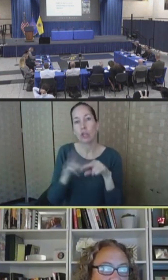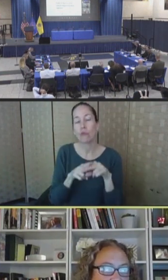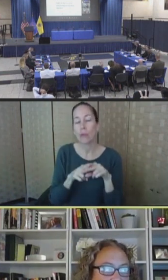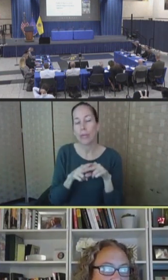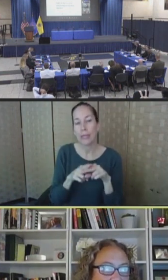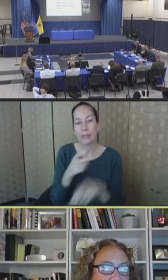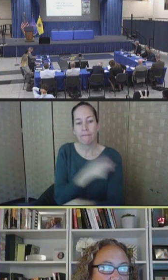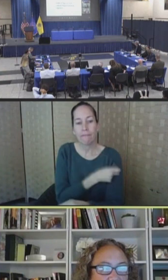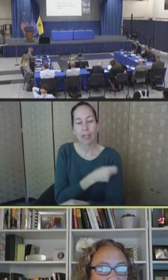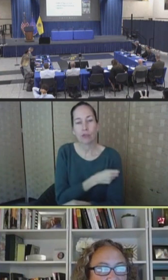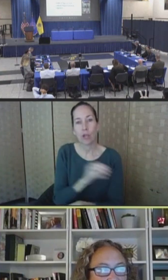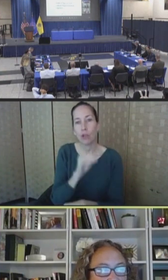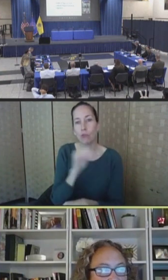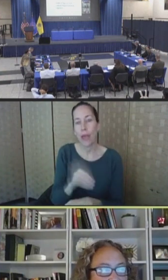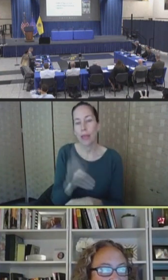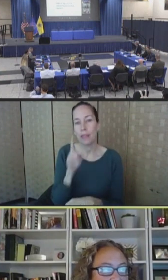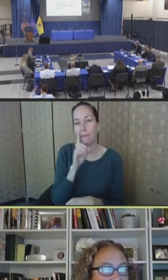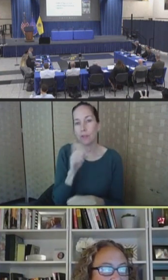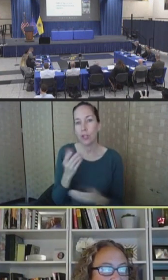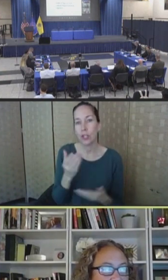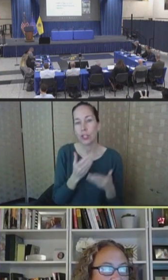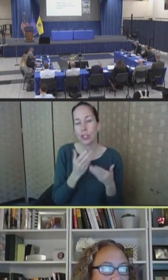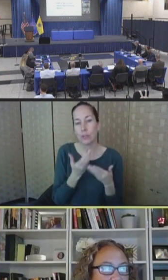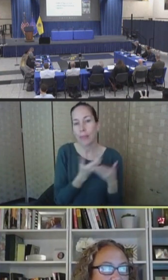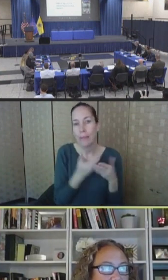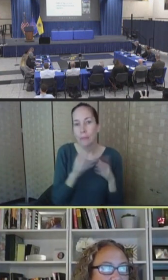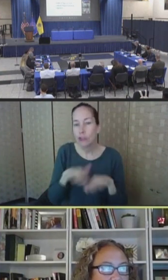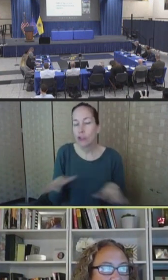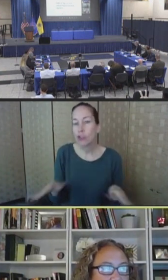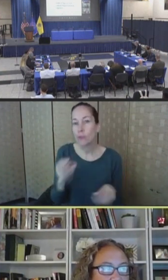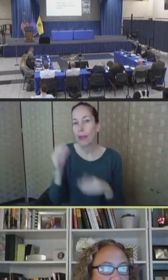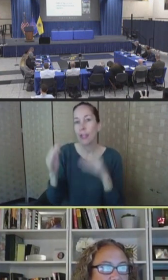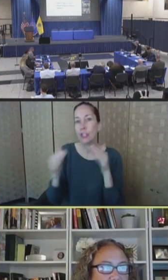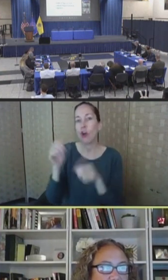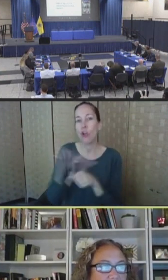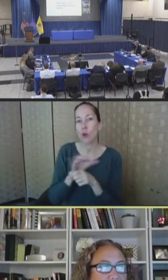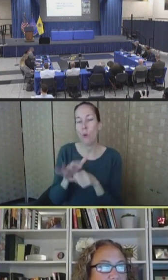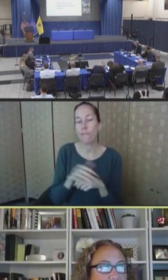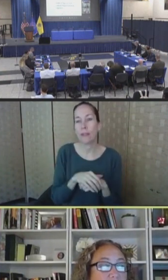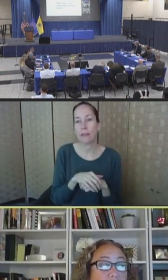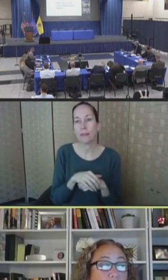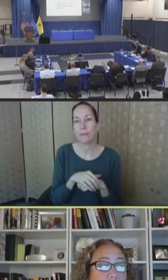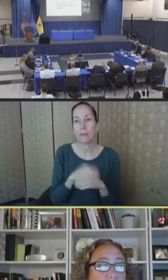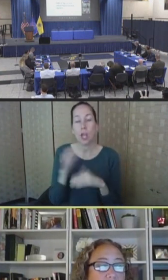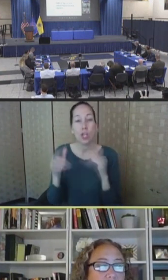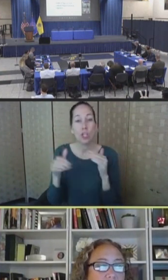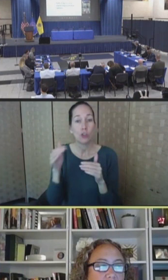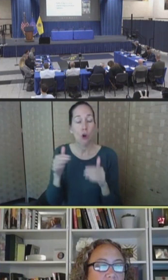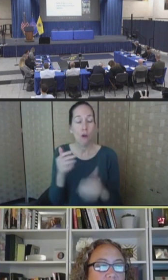and adult COVID vaccinations. We've also developed several resources including a